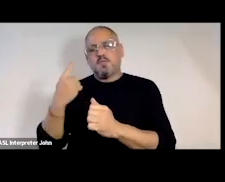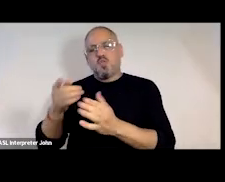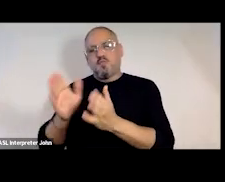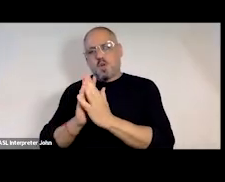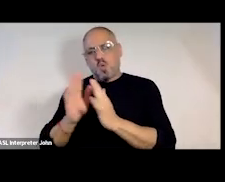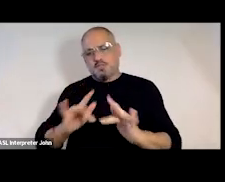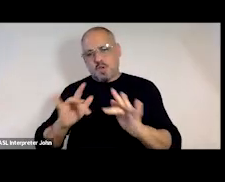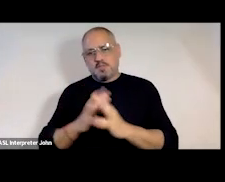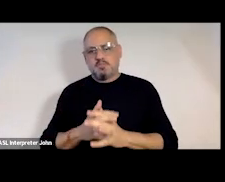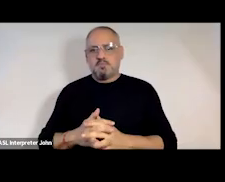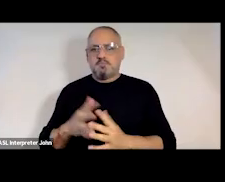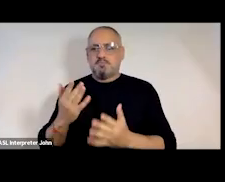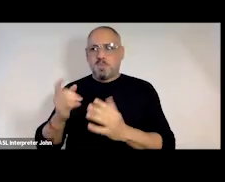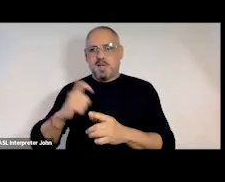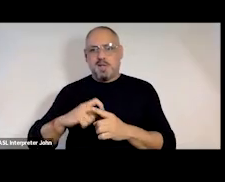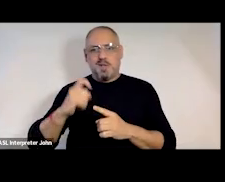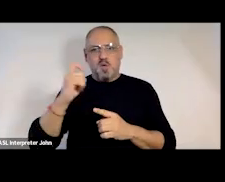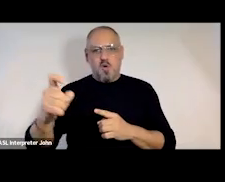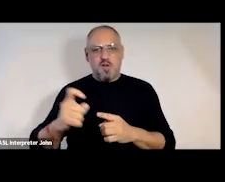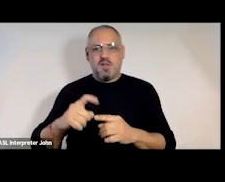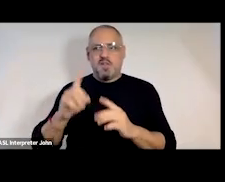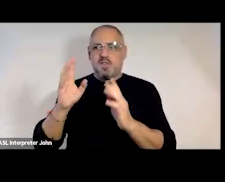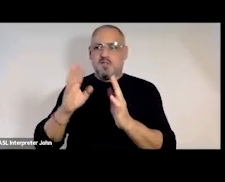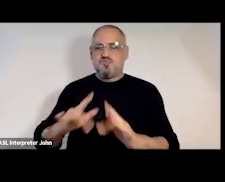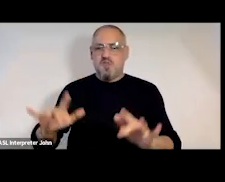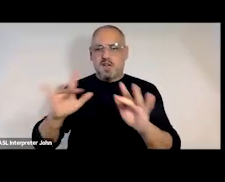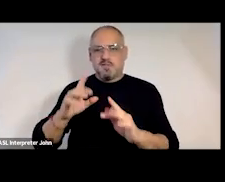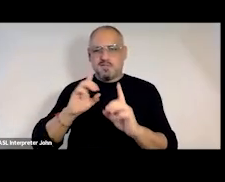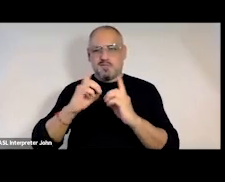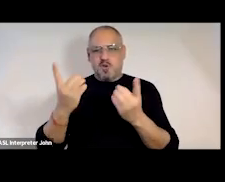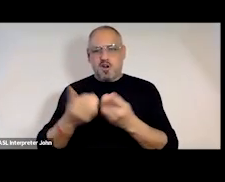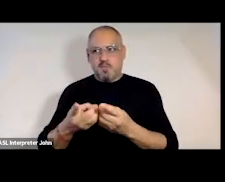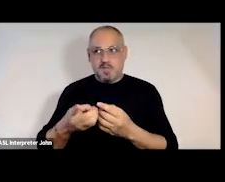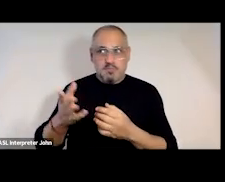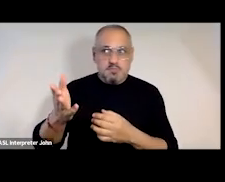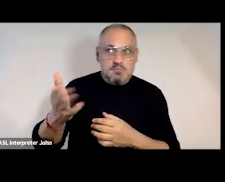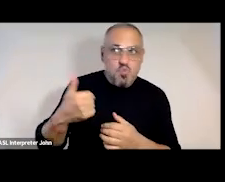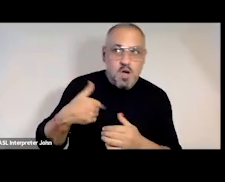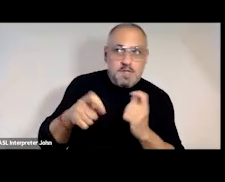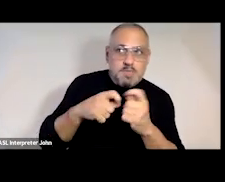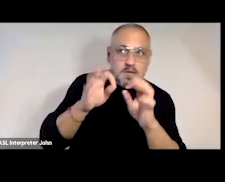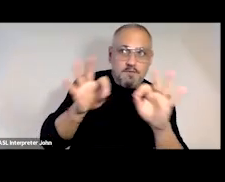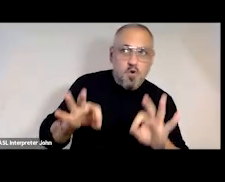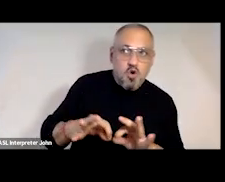So you might have to call the records department for that particular treatment provider to see if they have a specific release form